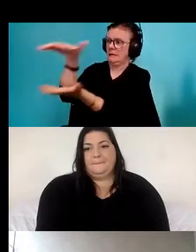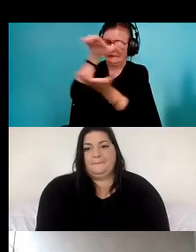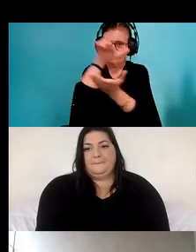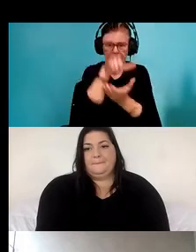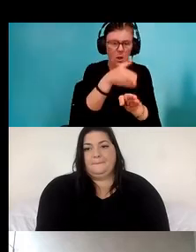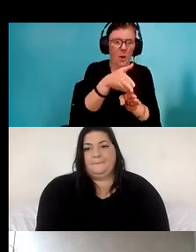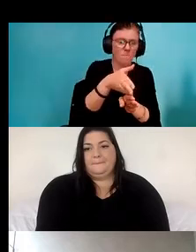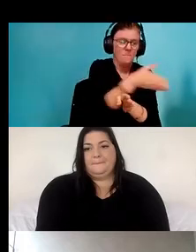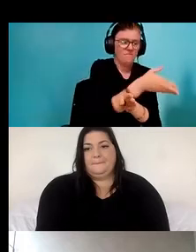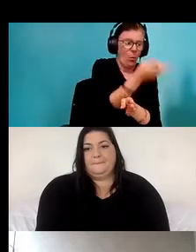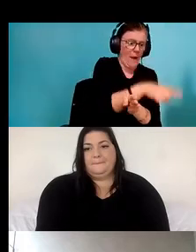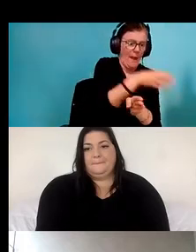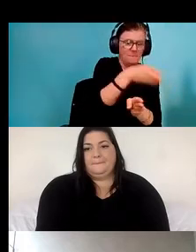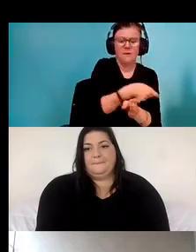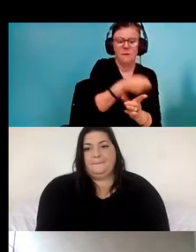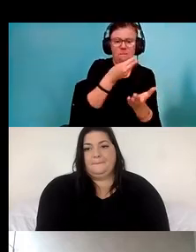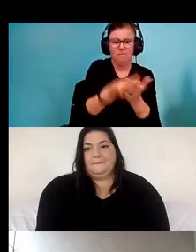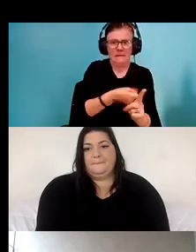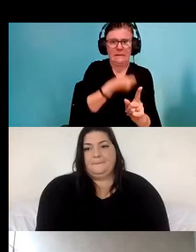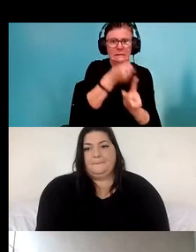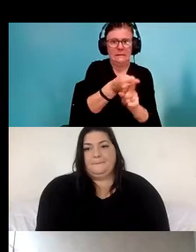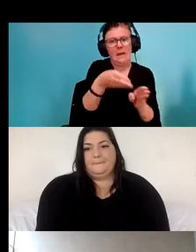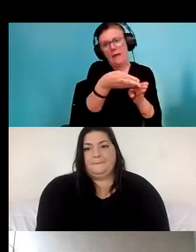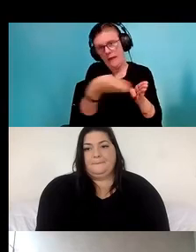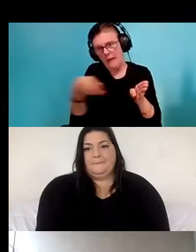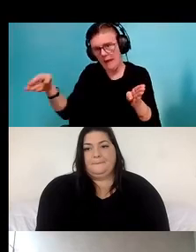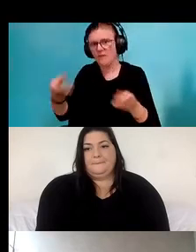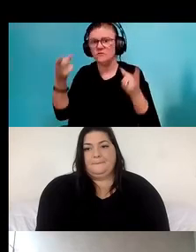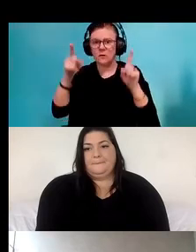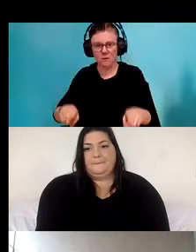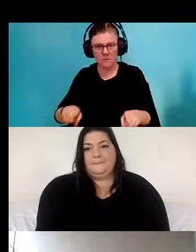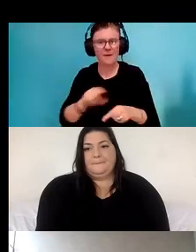how you can convey what the work that you're doing is.